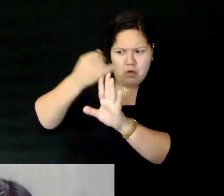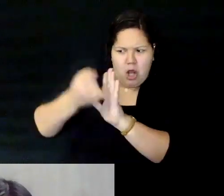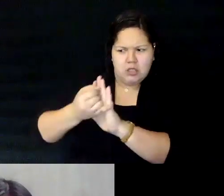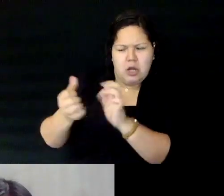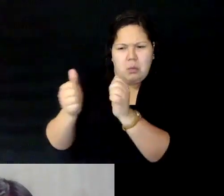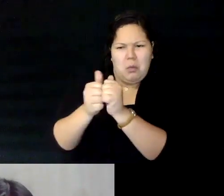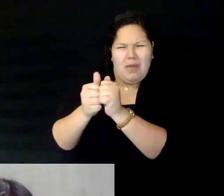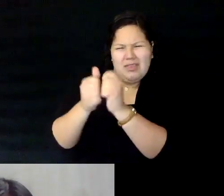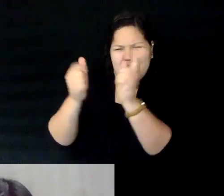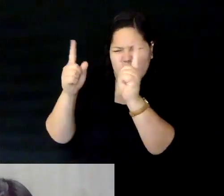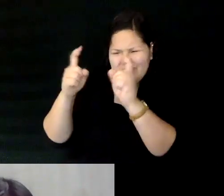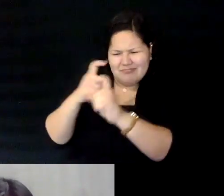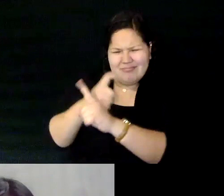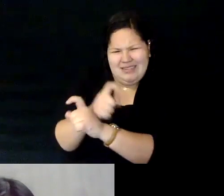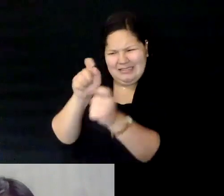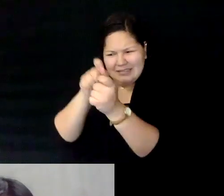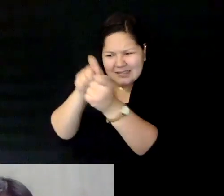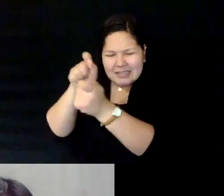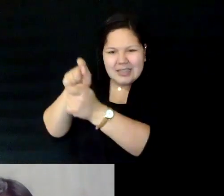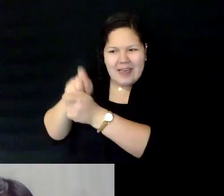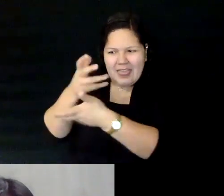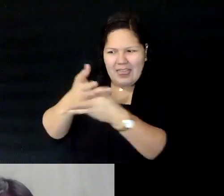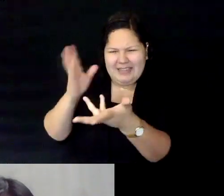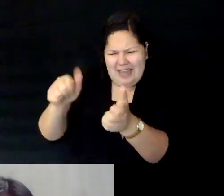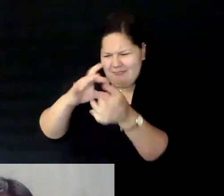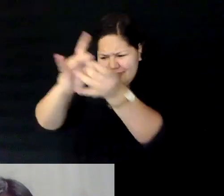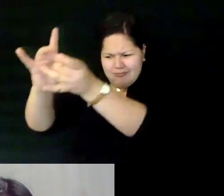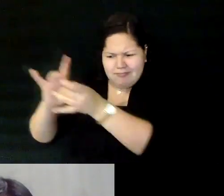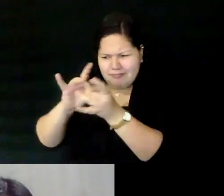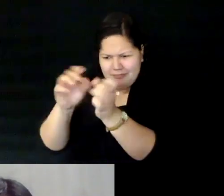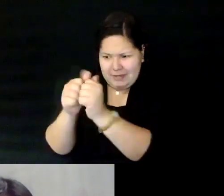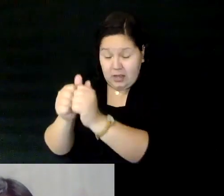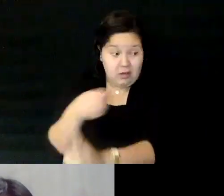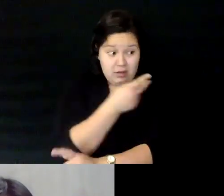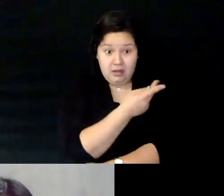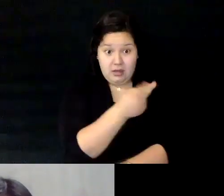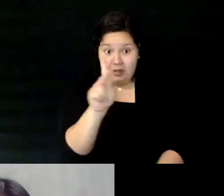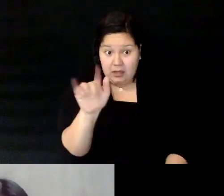detailed elements that kind of bring everything together. Because Kiran and I, our practice